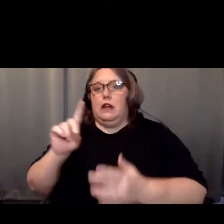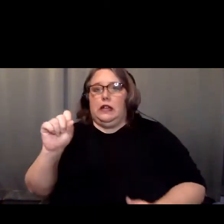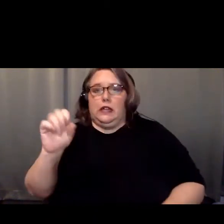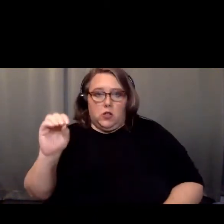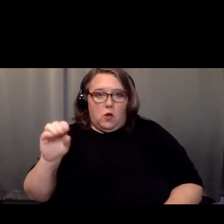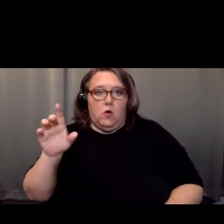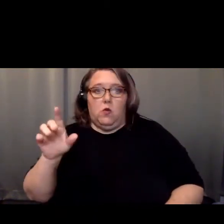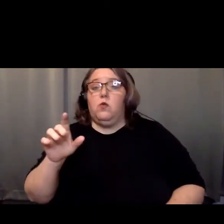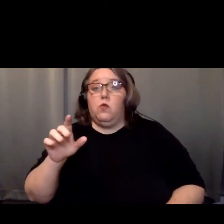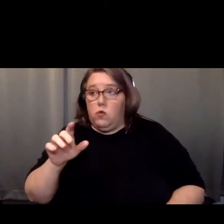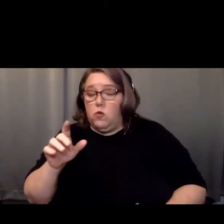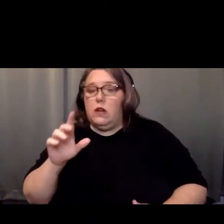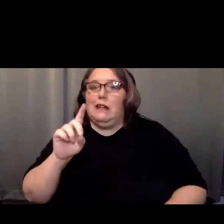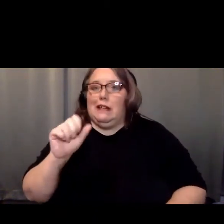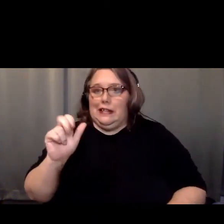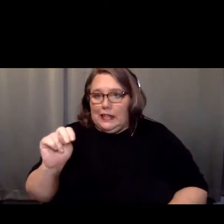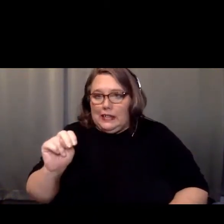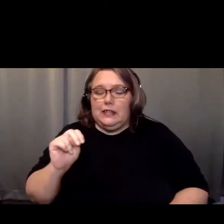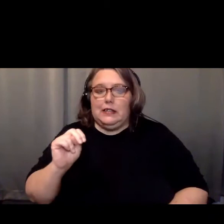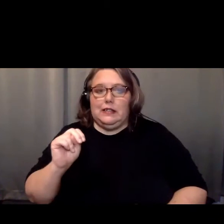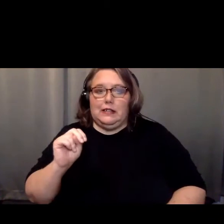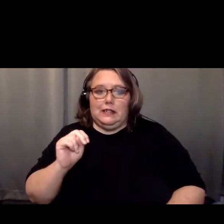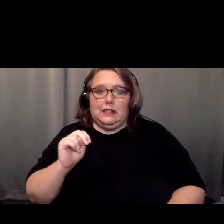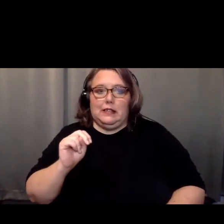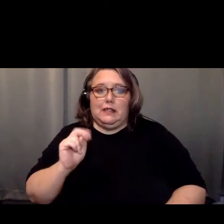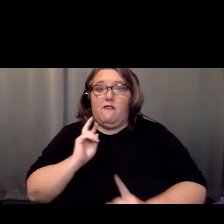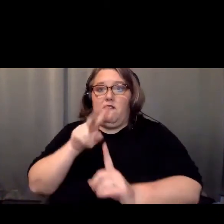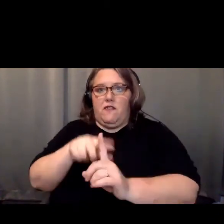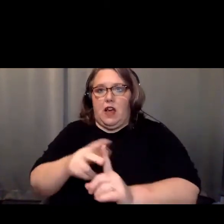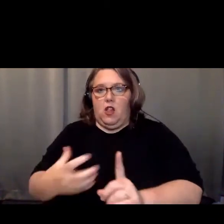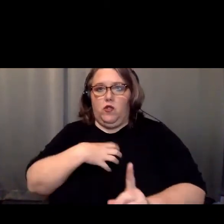then the Dean, file a grievance, a formal grievance